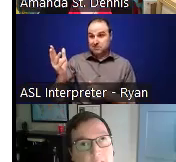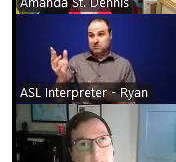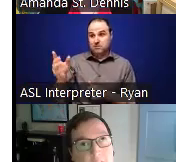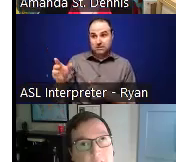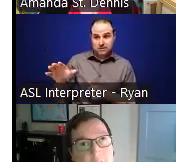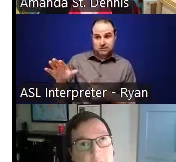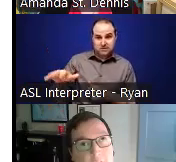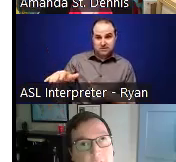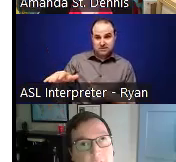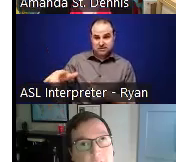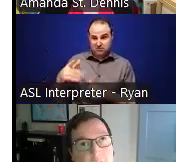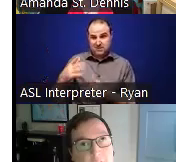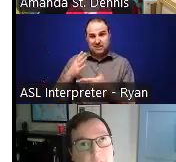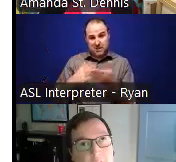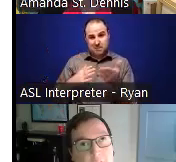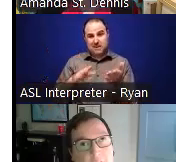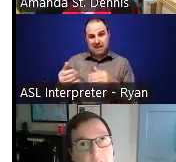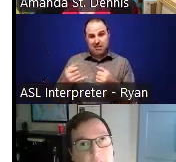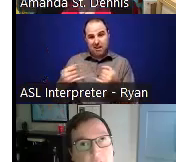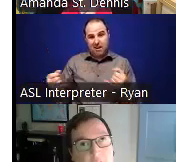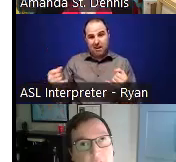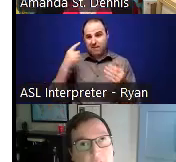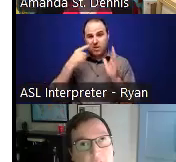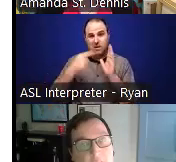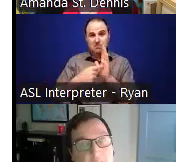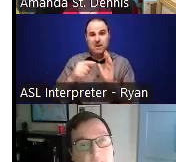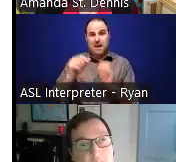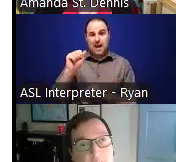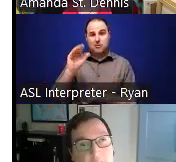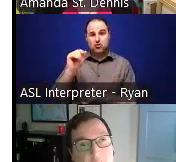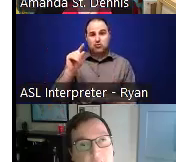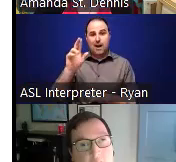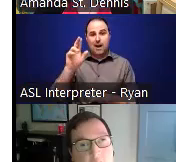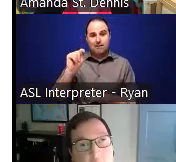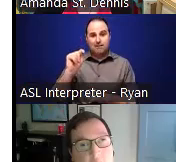submitting abstracts to conferences, but other deadlines might be a little bit more flexible,